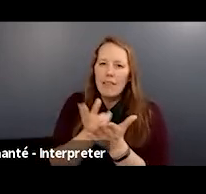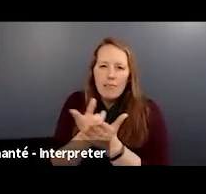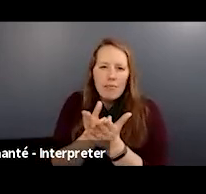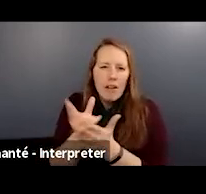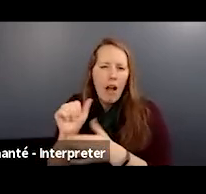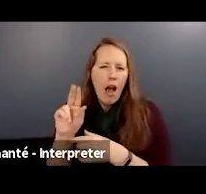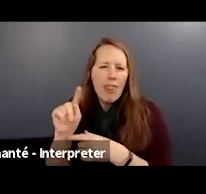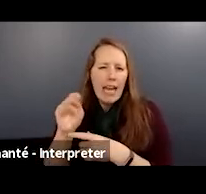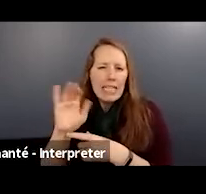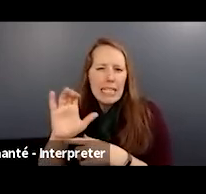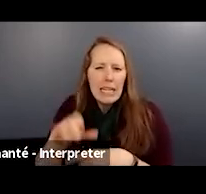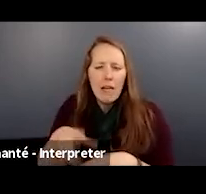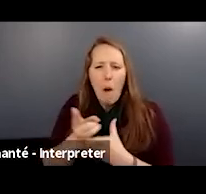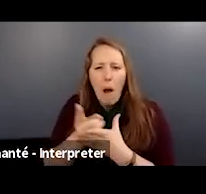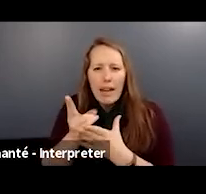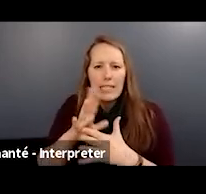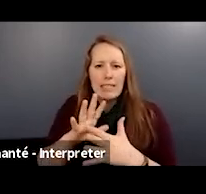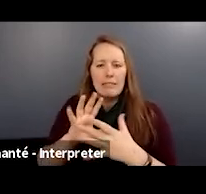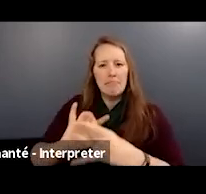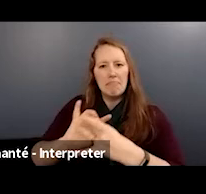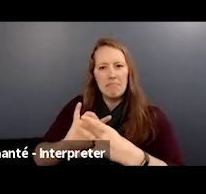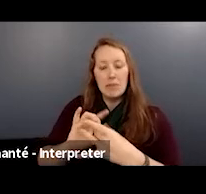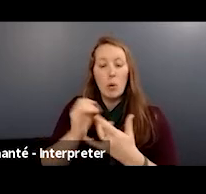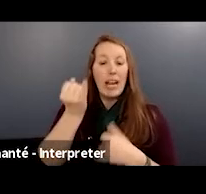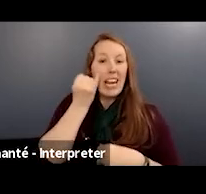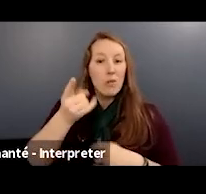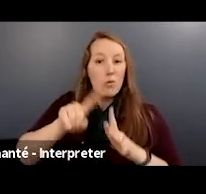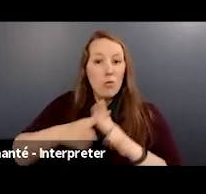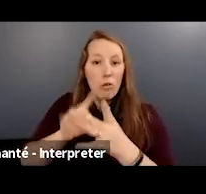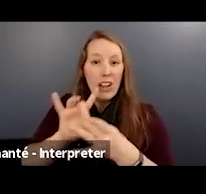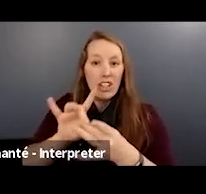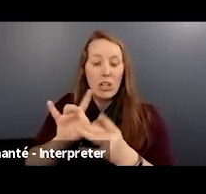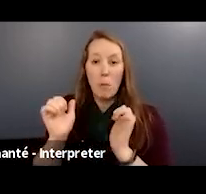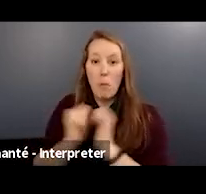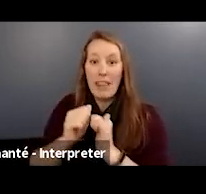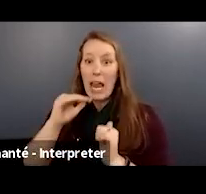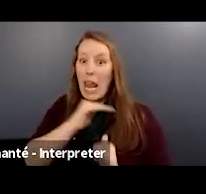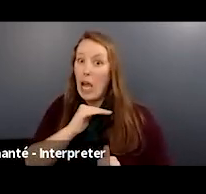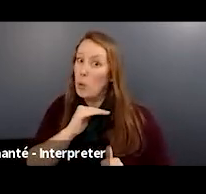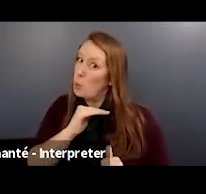If you're starting a relationship in a lie, you're starting a relationship costly, and oftentimes,